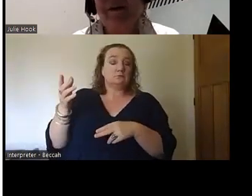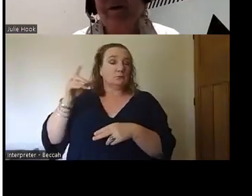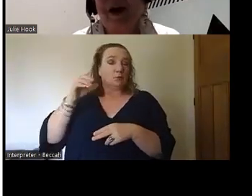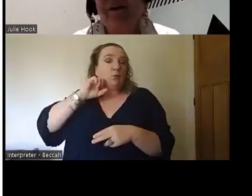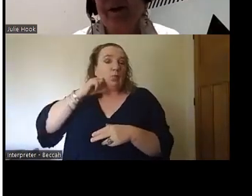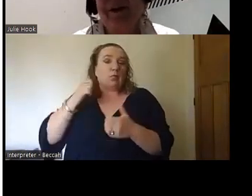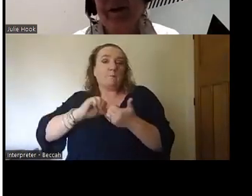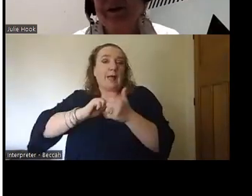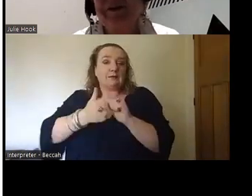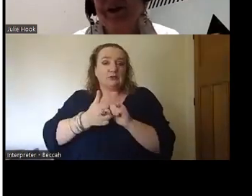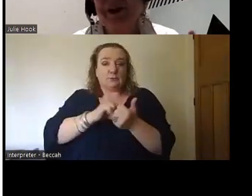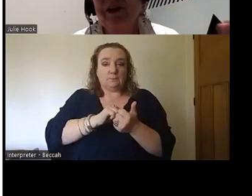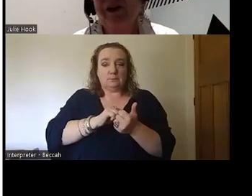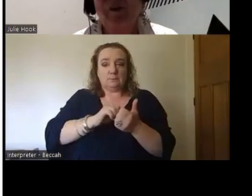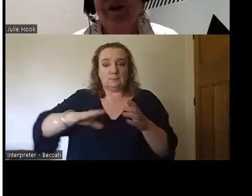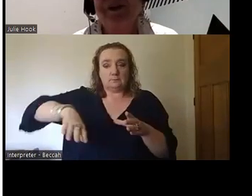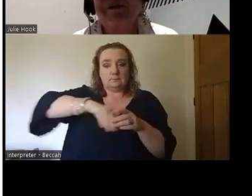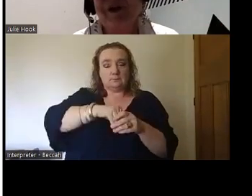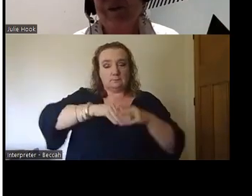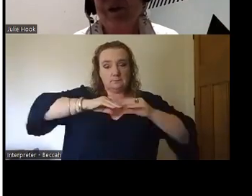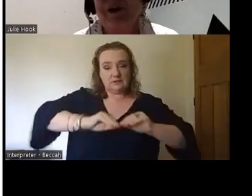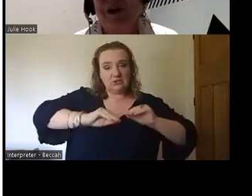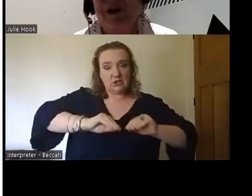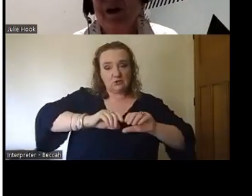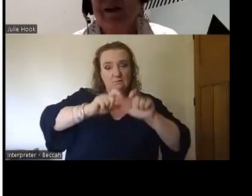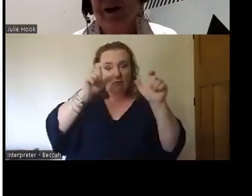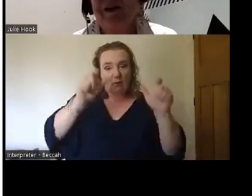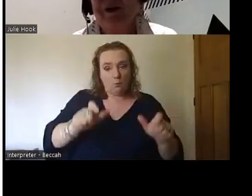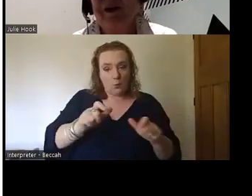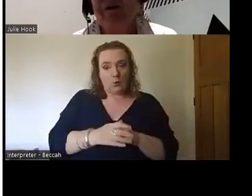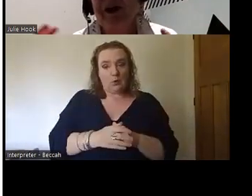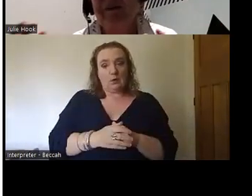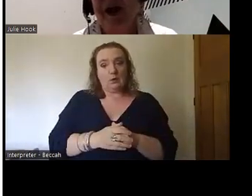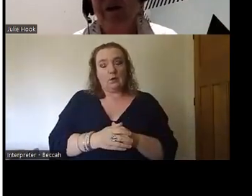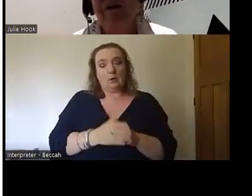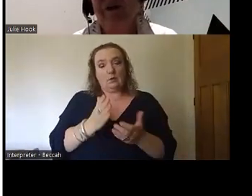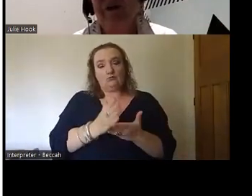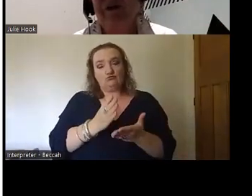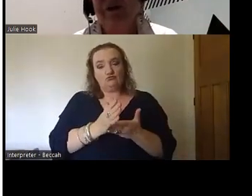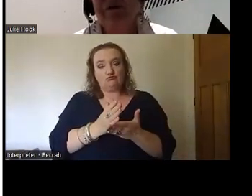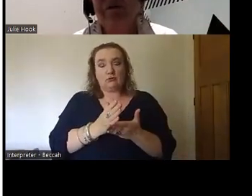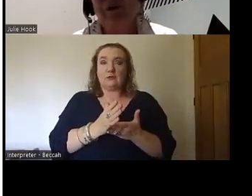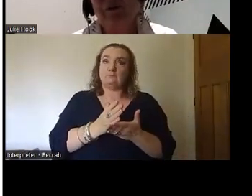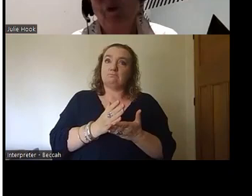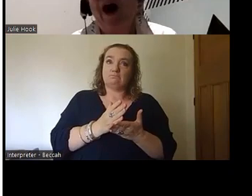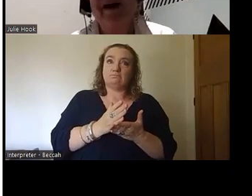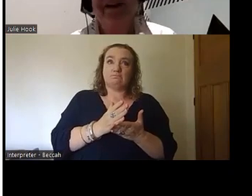around the Inclusive Education Competency Framework is going to be a really powerful way